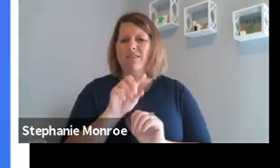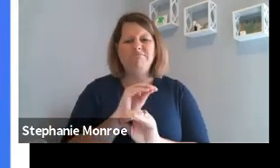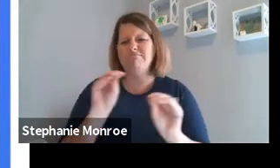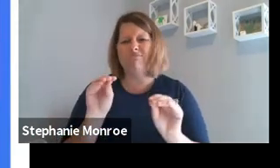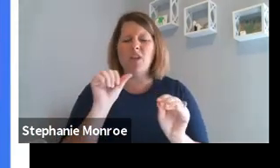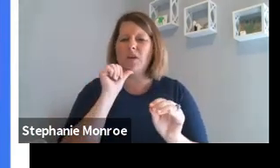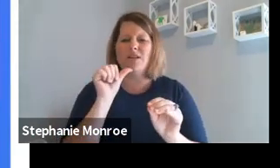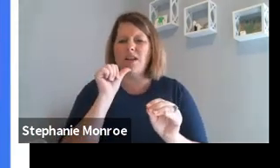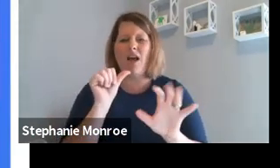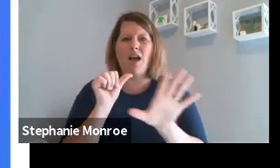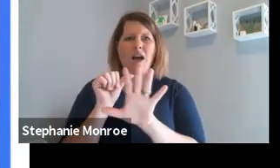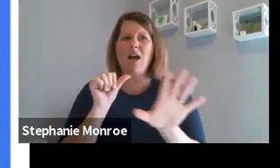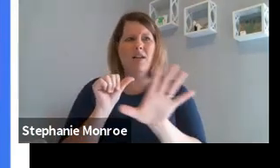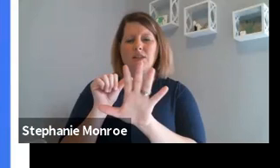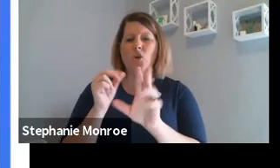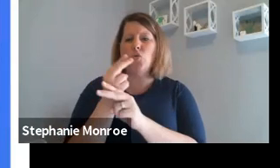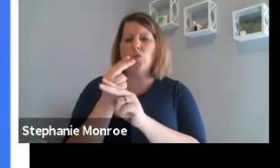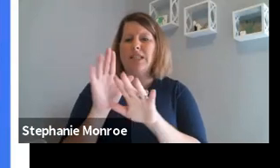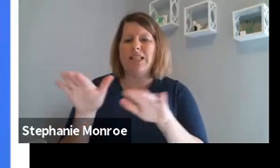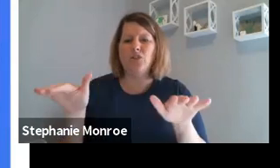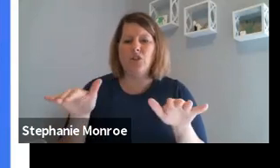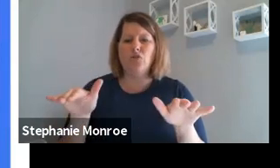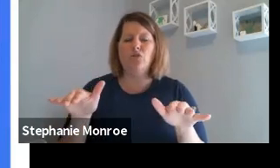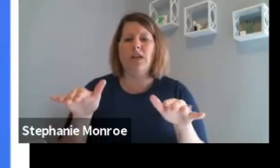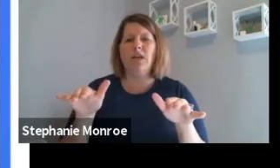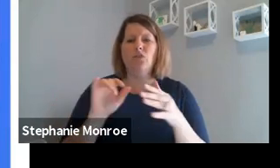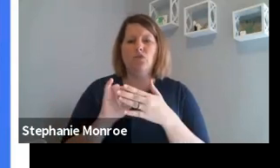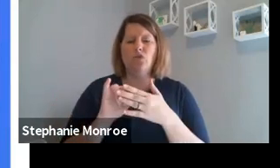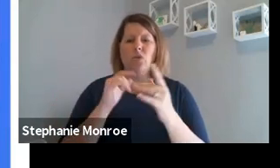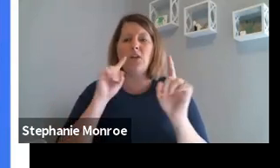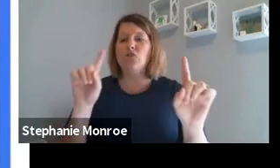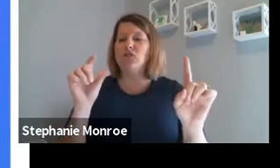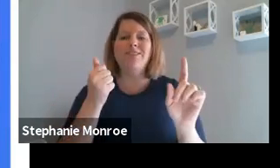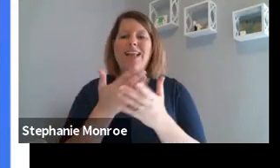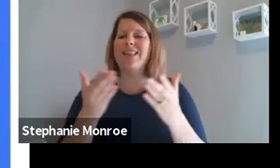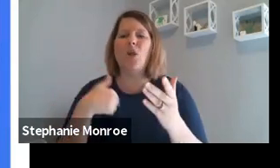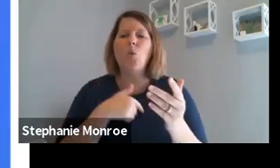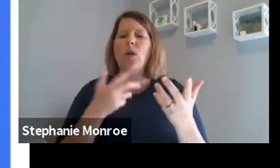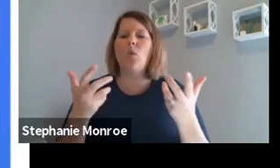in front of the children. Not using the children to achieve anything that we may want out of our partner,